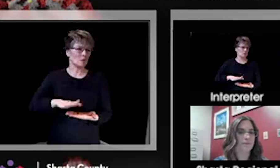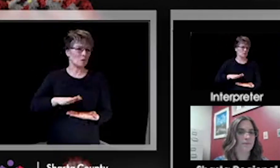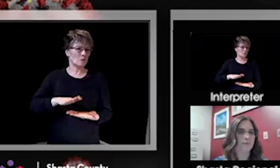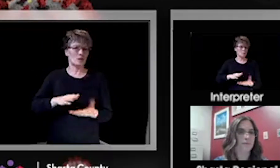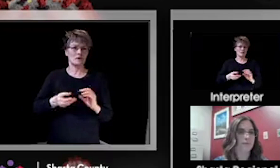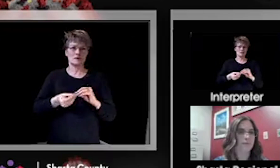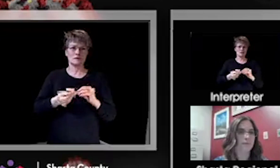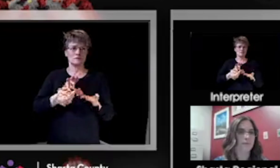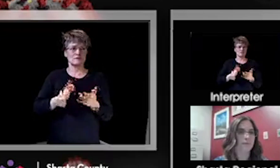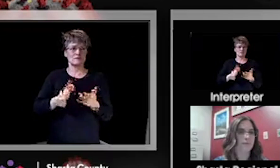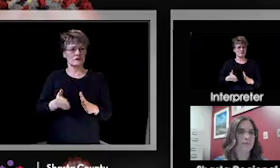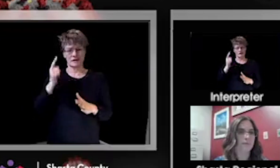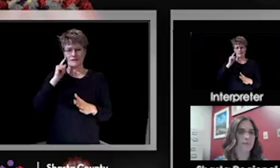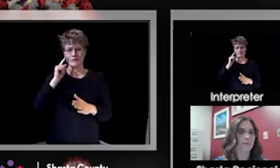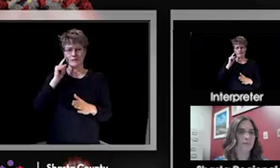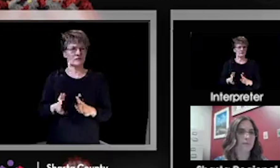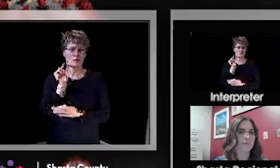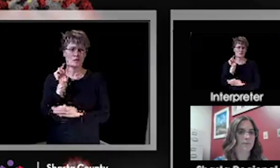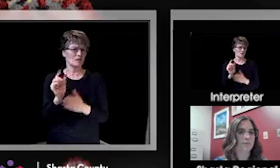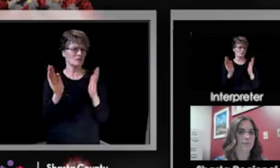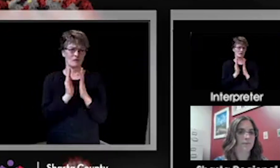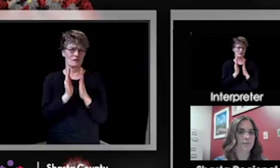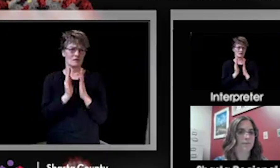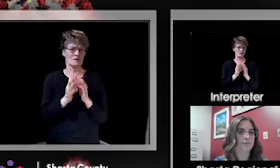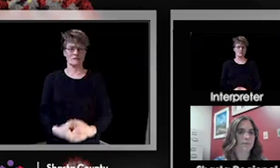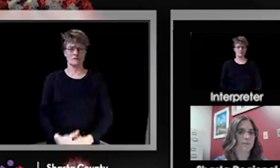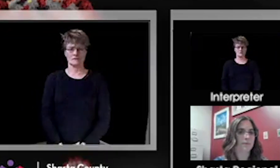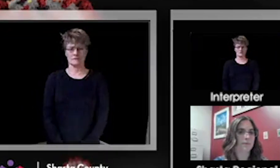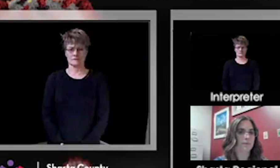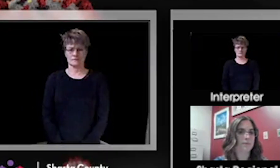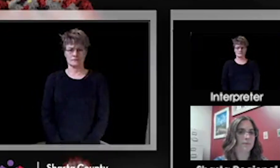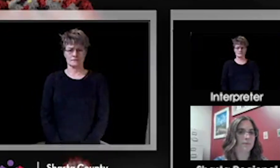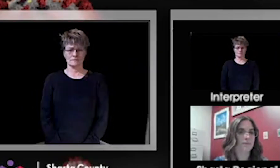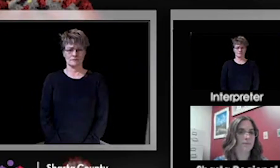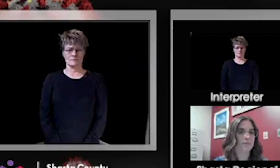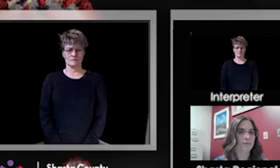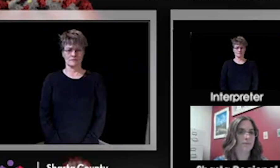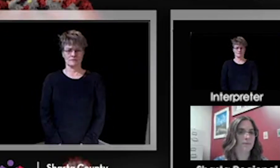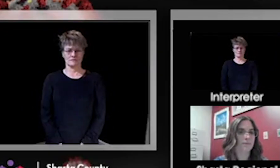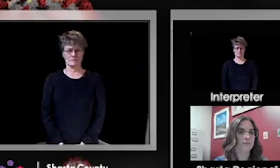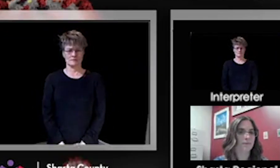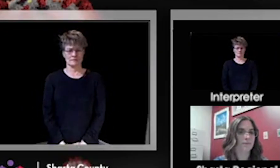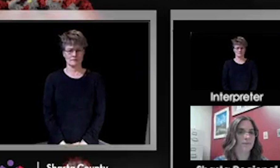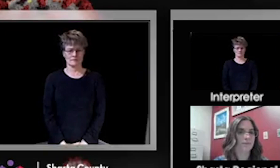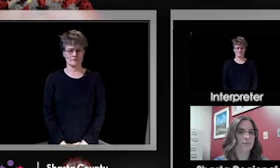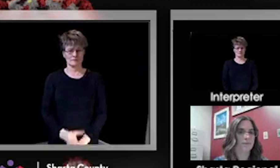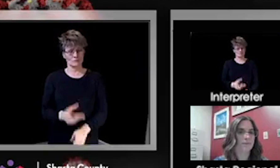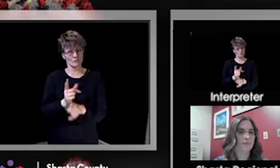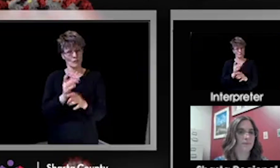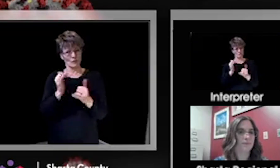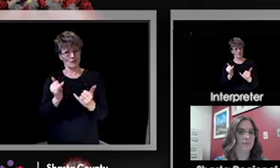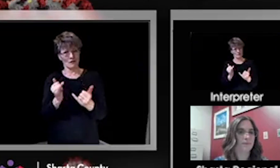very small number of additional deaths, because our incidence right now is very low. We probably